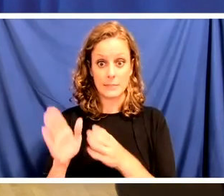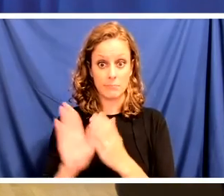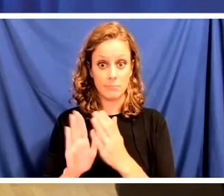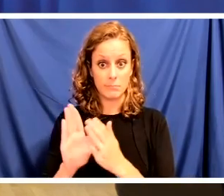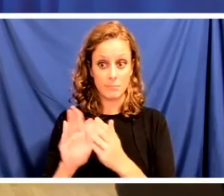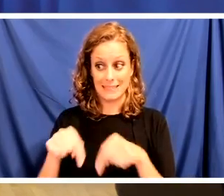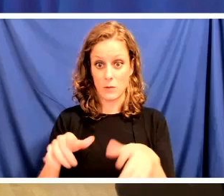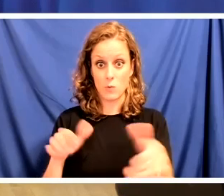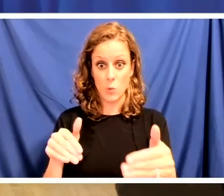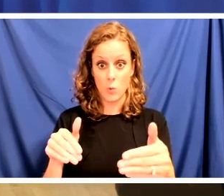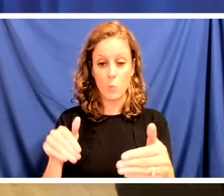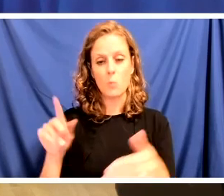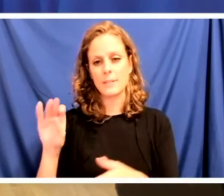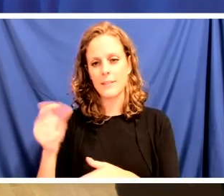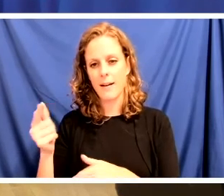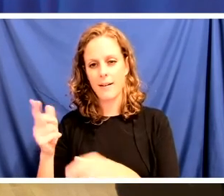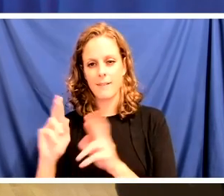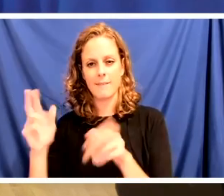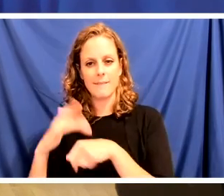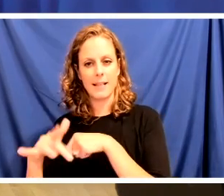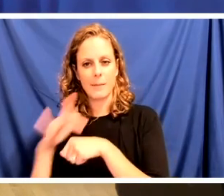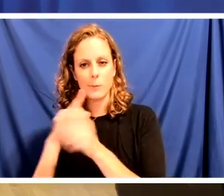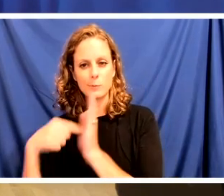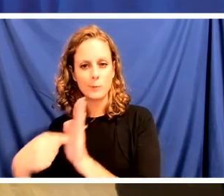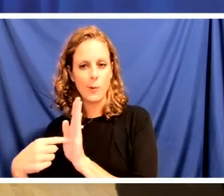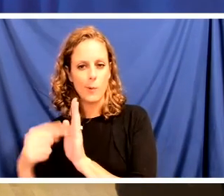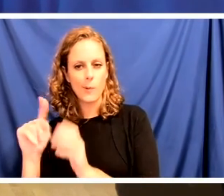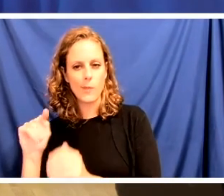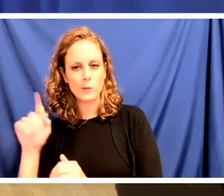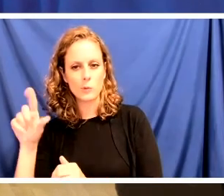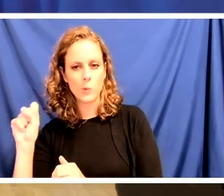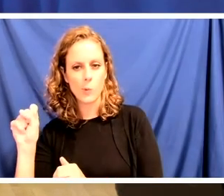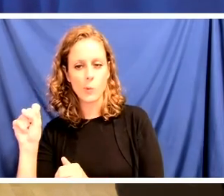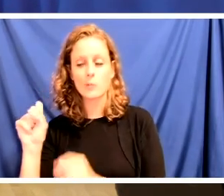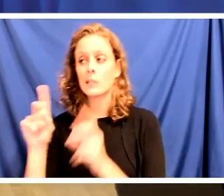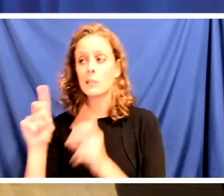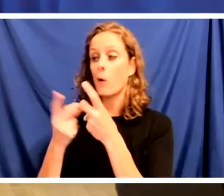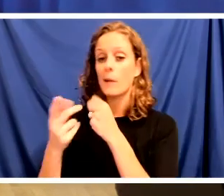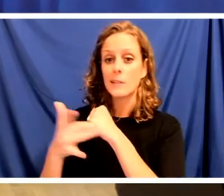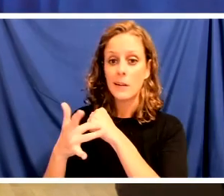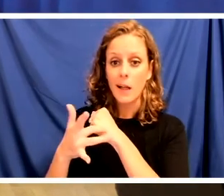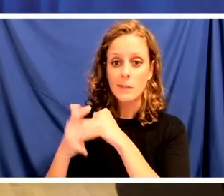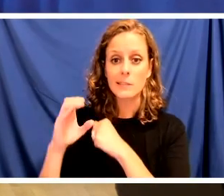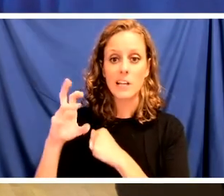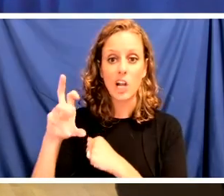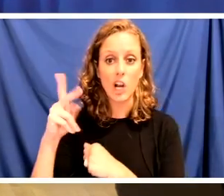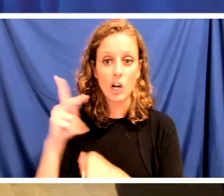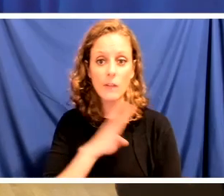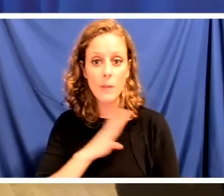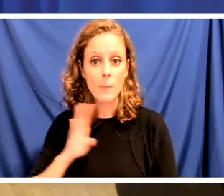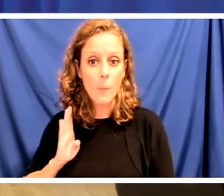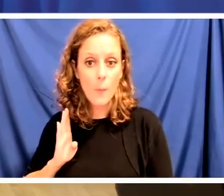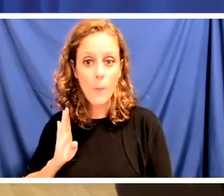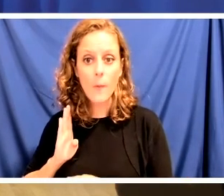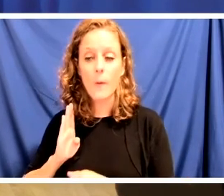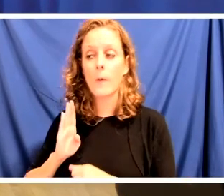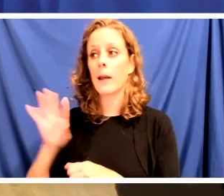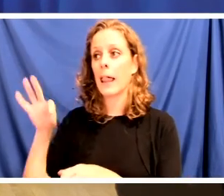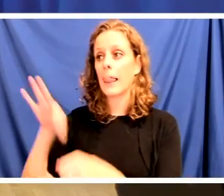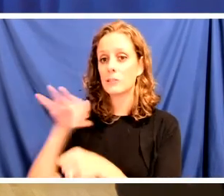SacGov: I do want to give a special thanks to our department of technology and clerk of the Board and the election staff for all the work that they've been doing for this effort.